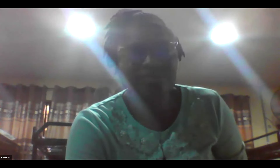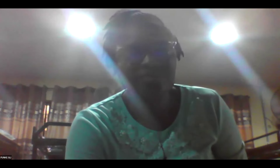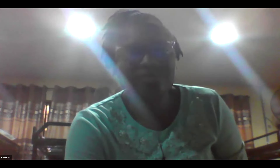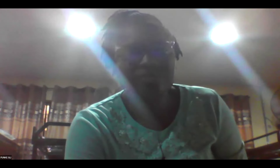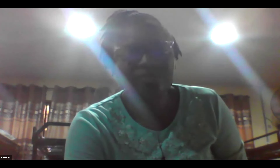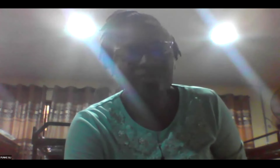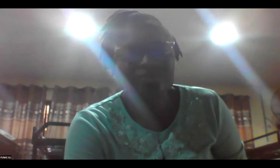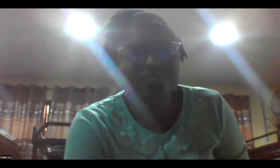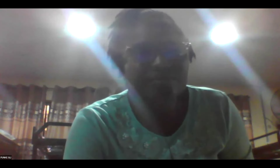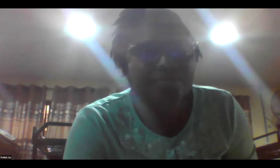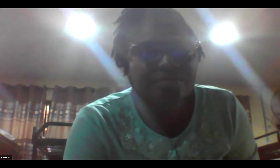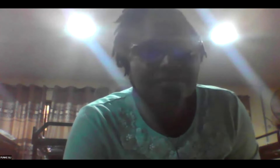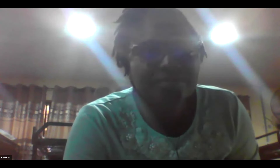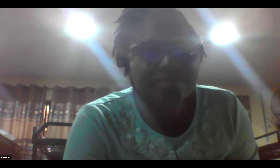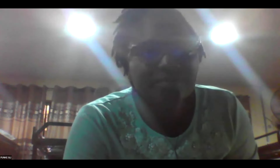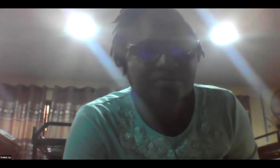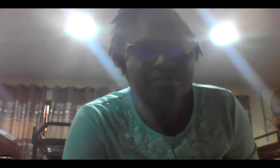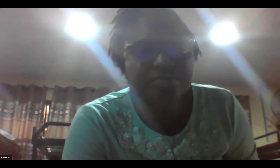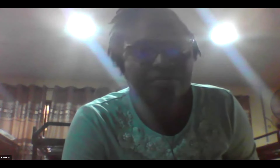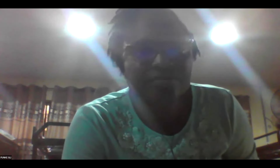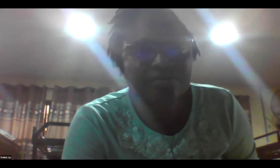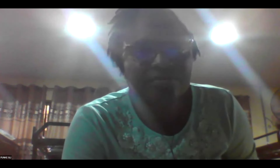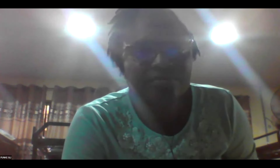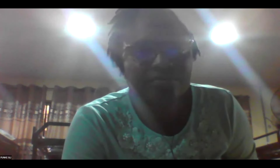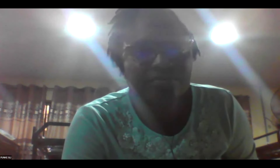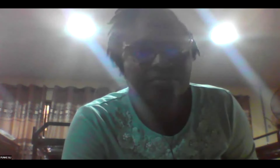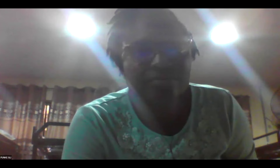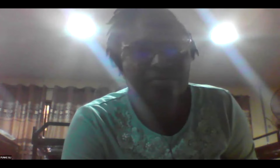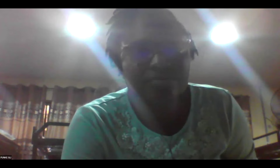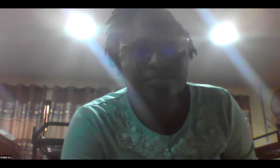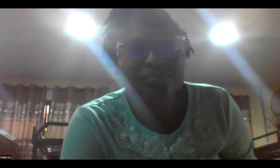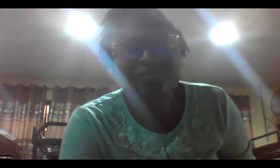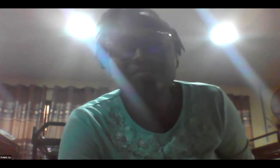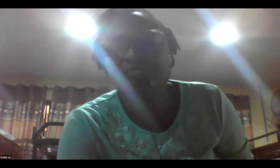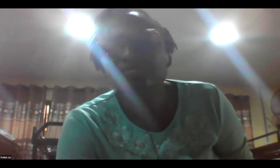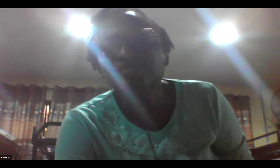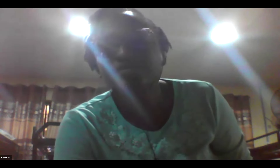She's wearing a blue dress, putting on the fine glasses and using an earpiece. So